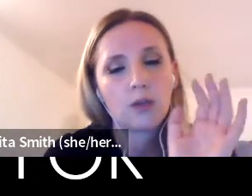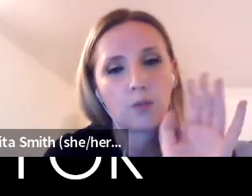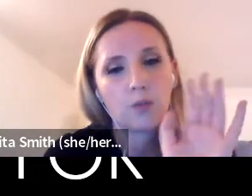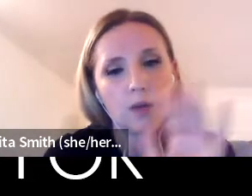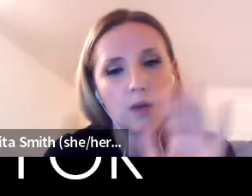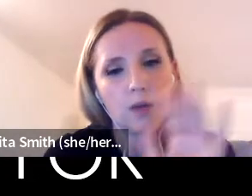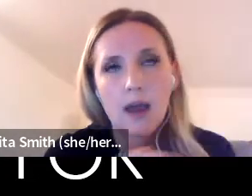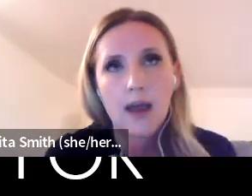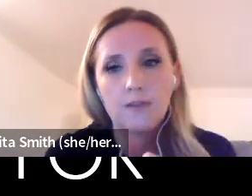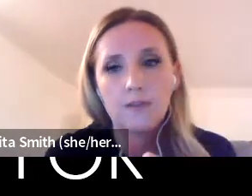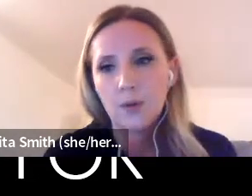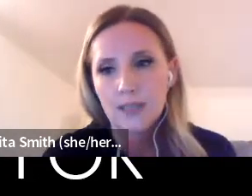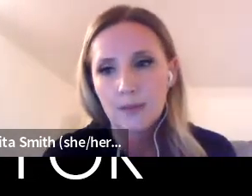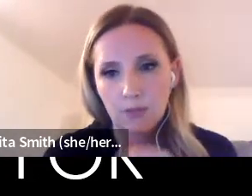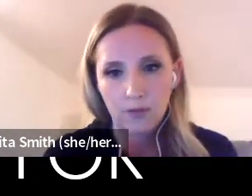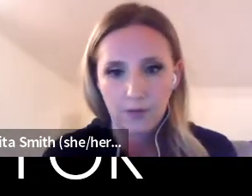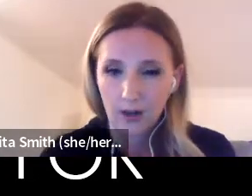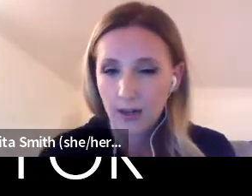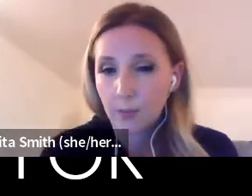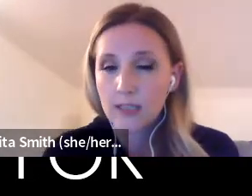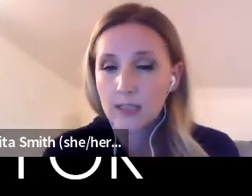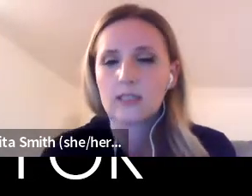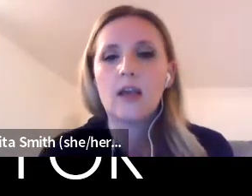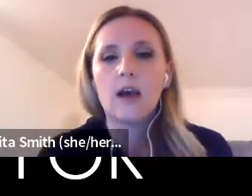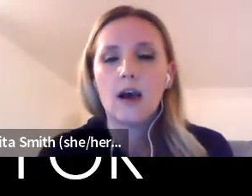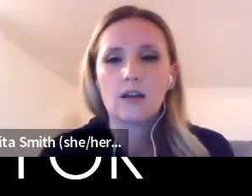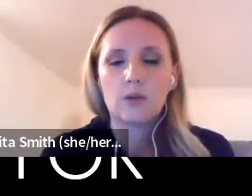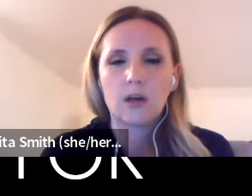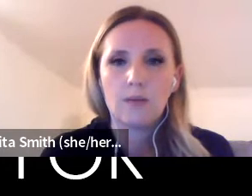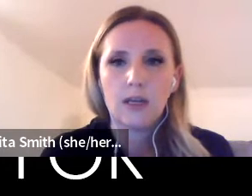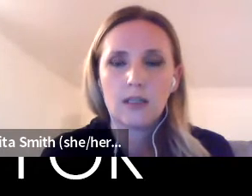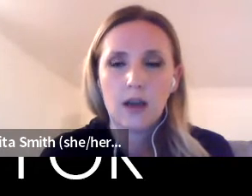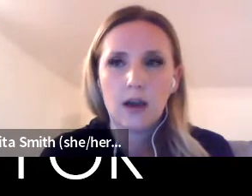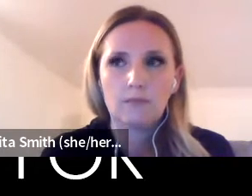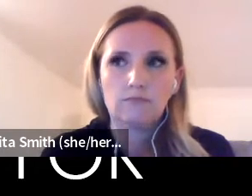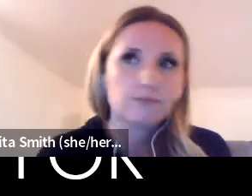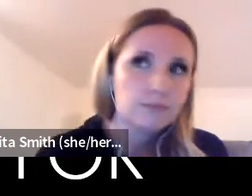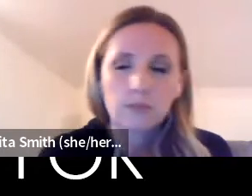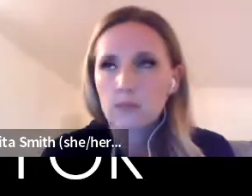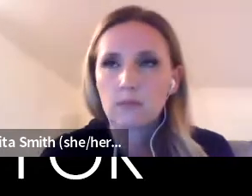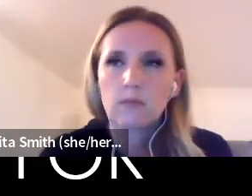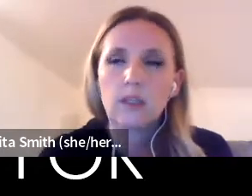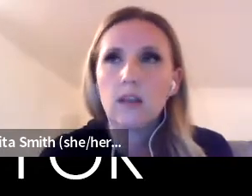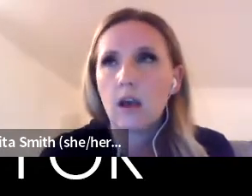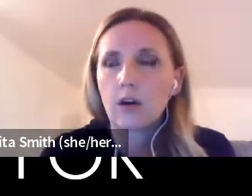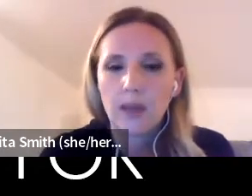But we are going to add a few, as I mentioned before, varying prices, to accommodate the younger patrons.